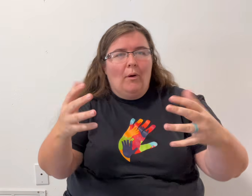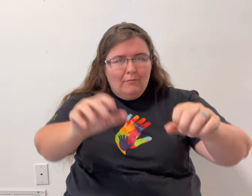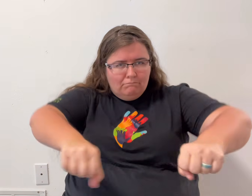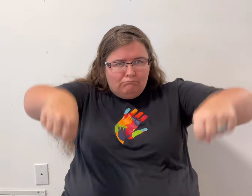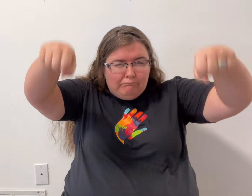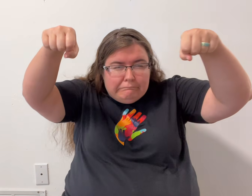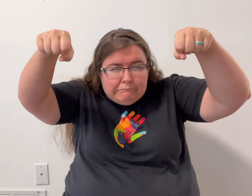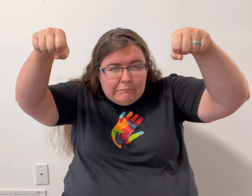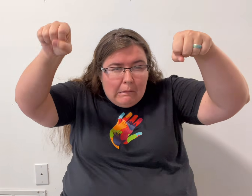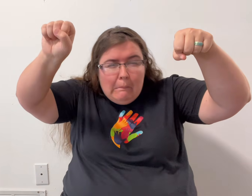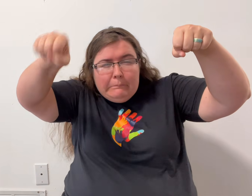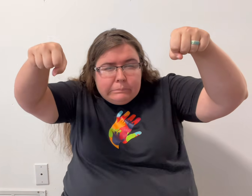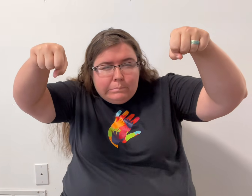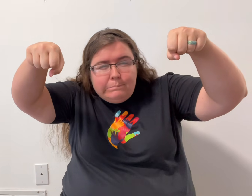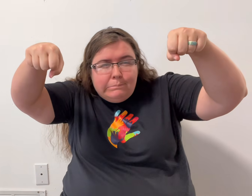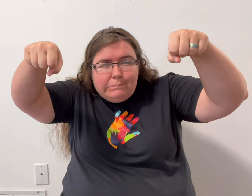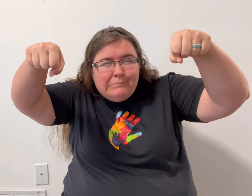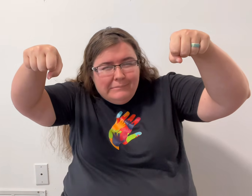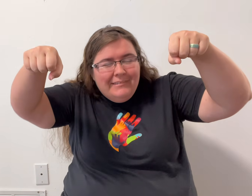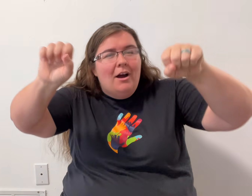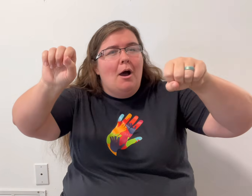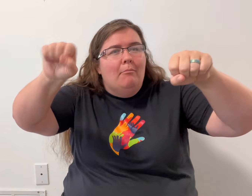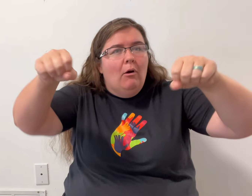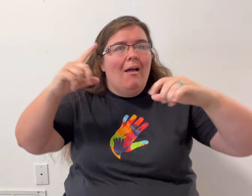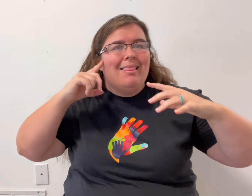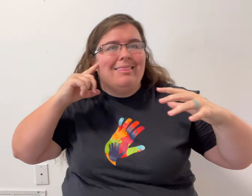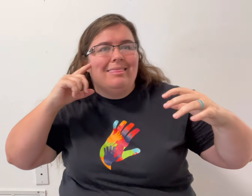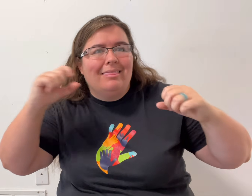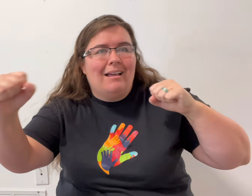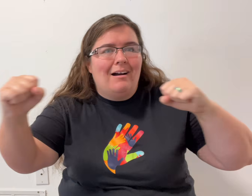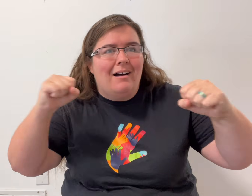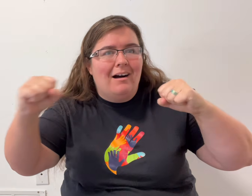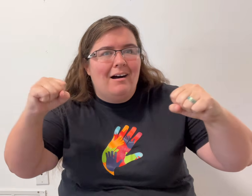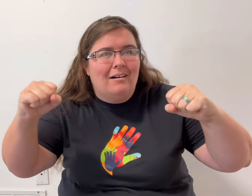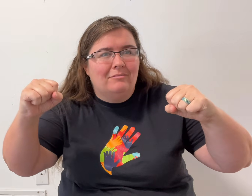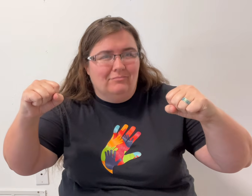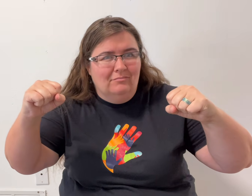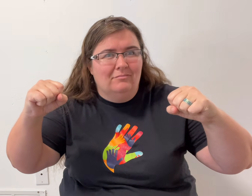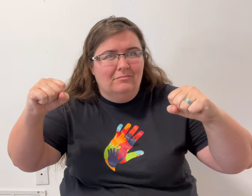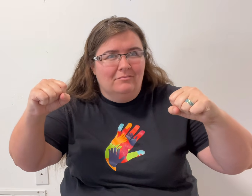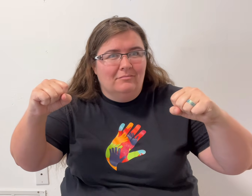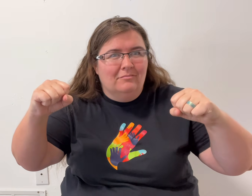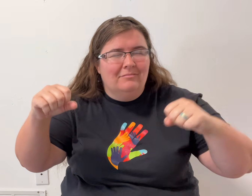Or you might ride one of those low-rider motorcycles :) MOTORCYCLE LOUD-NOISE